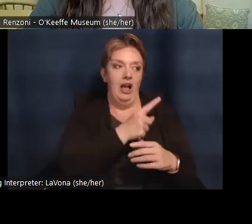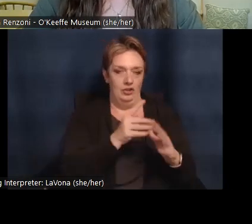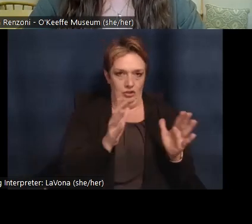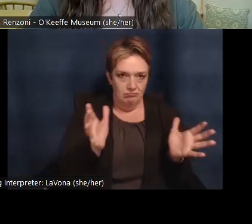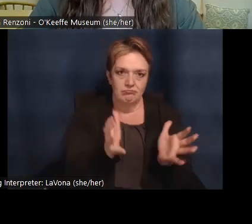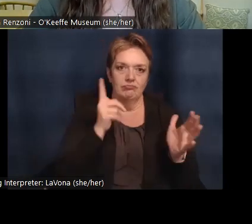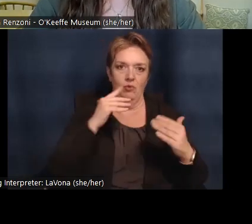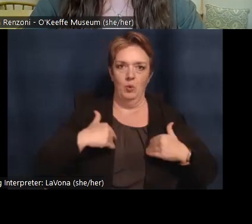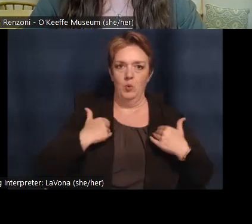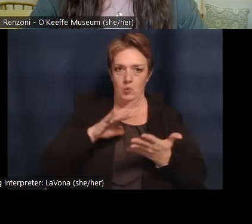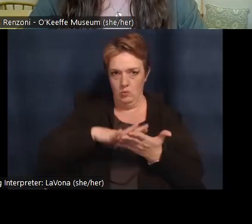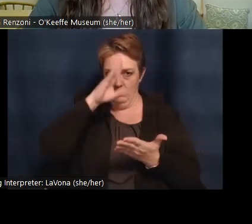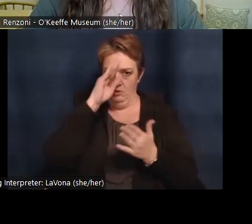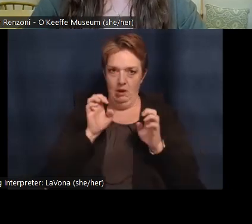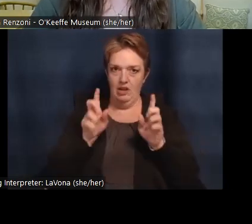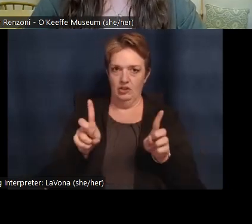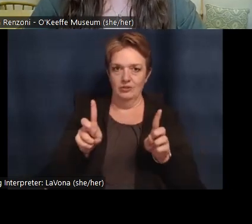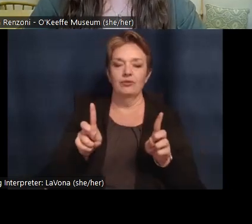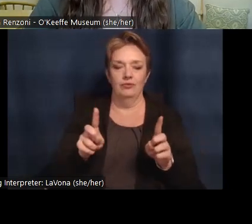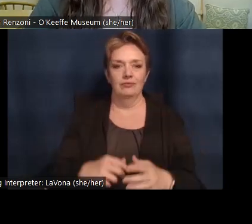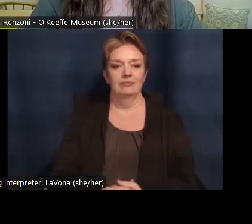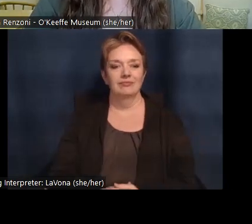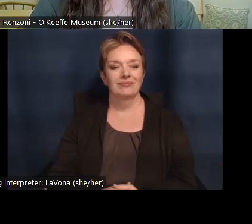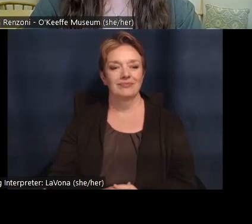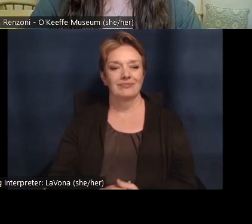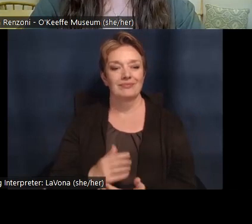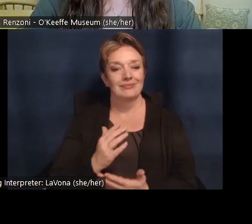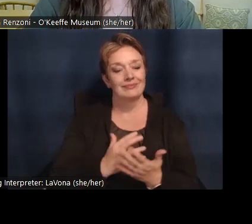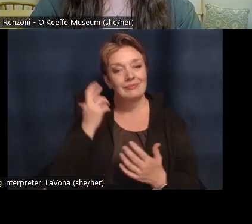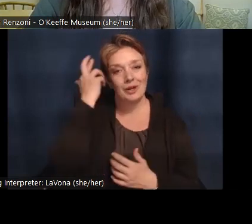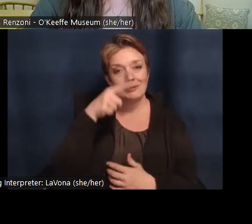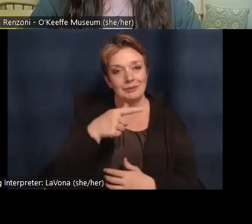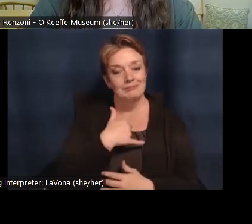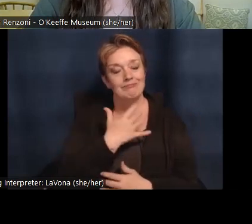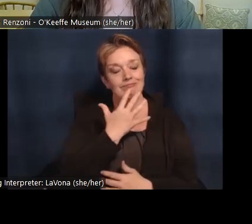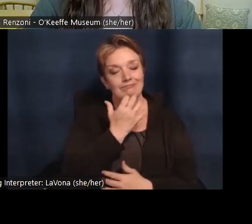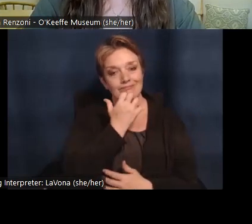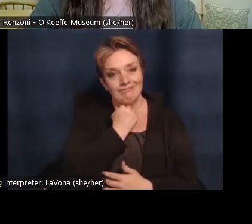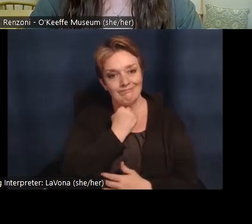So part of what makes this garden so special is that we use acequia irrigation.